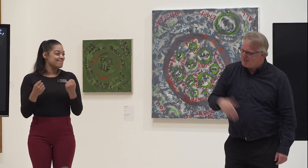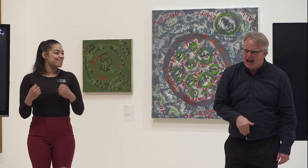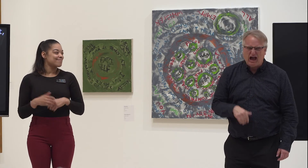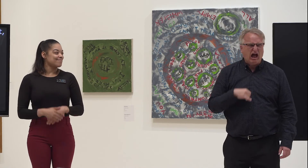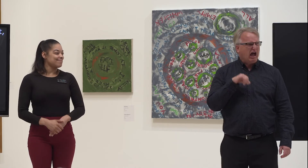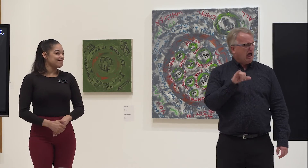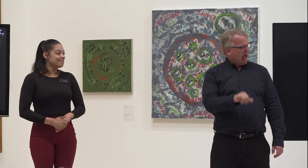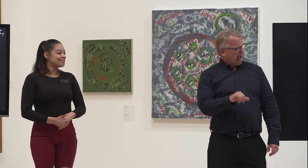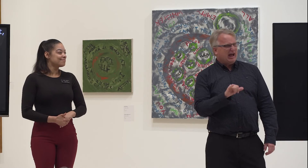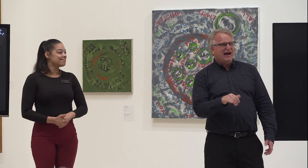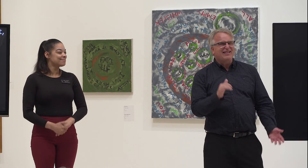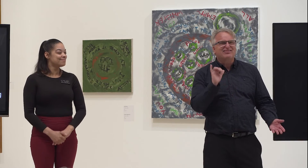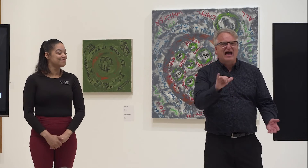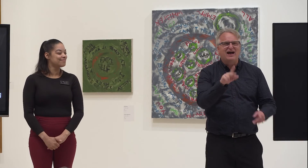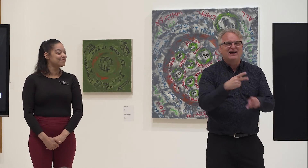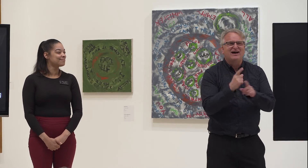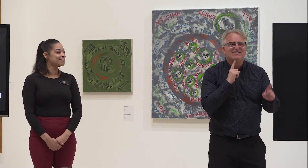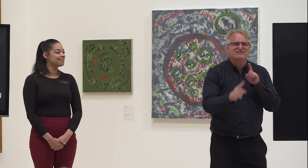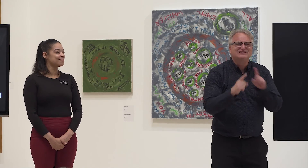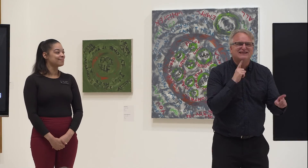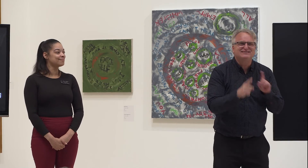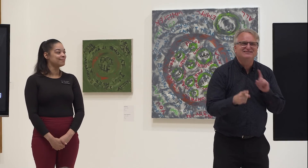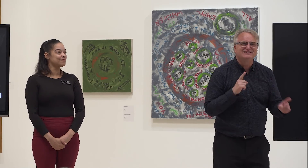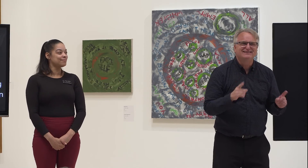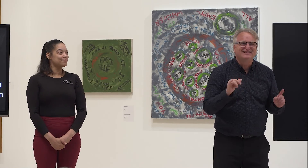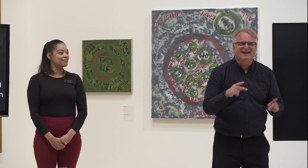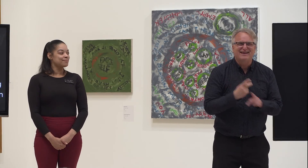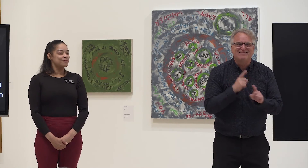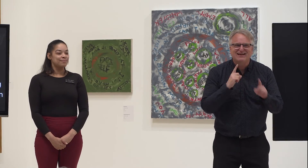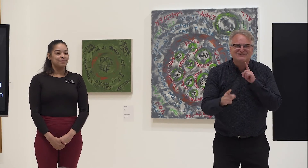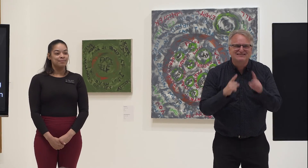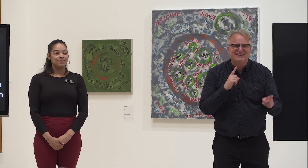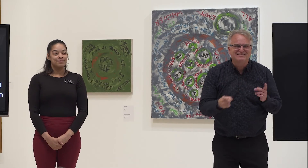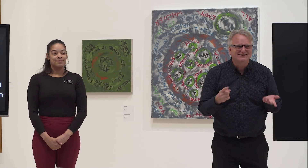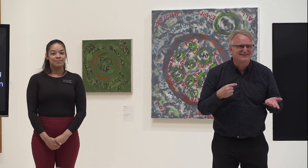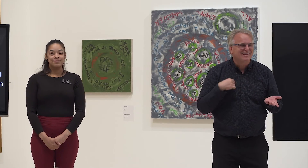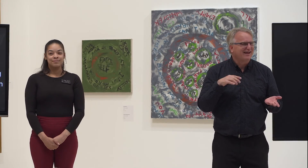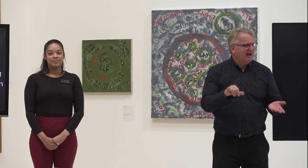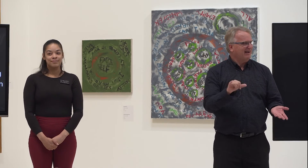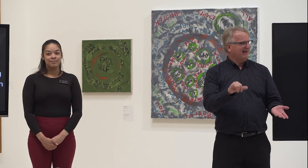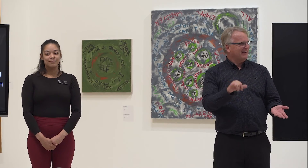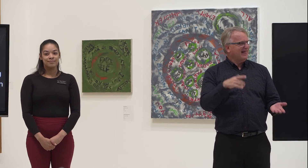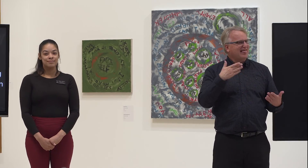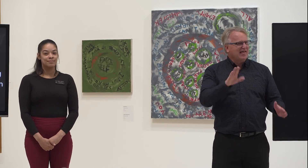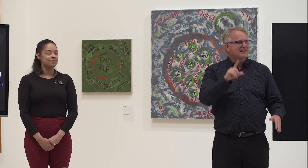the invitation, walking through the cafeteria, smiling at us, right? Have those conversations.